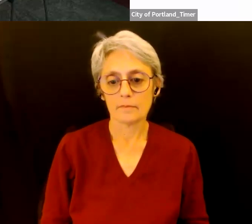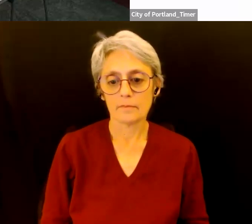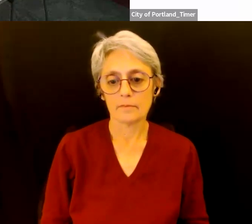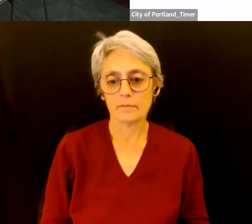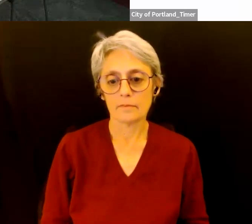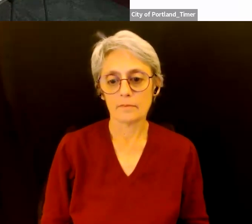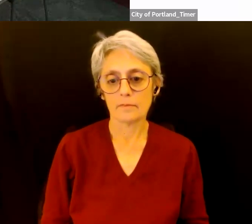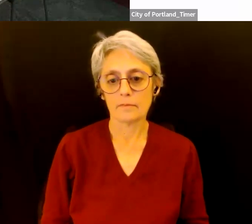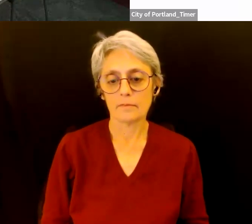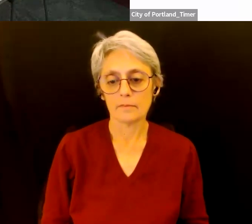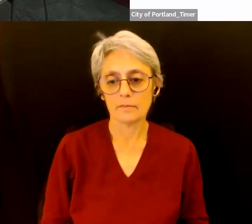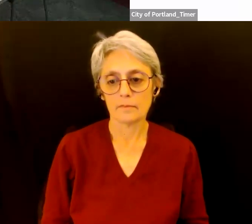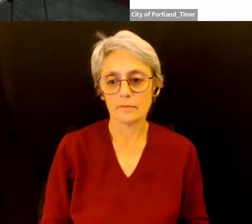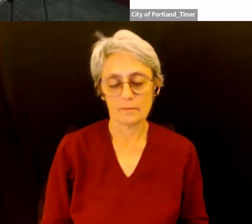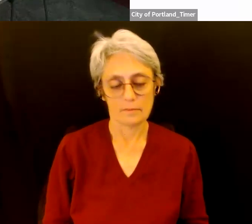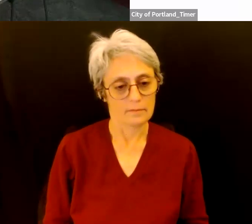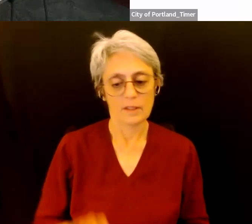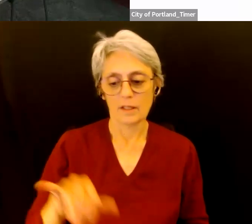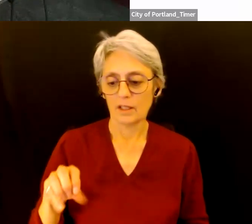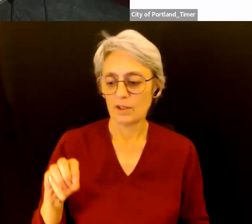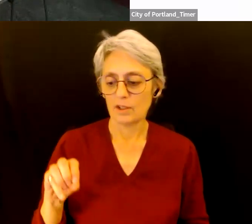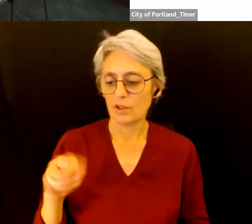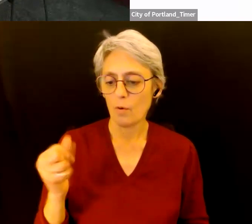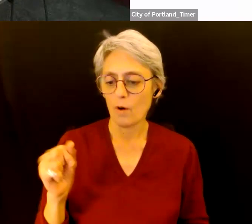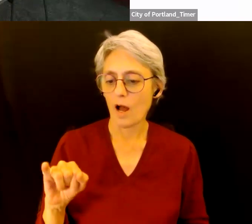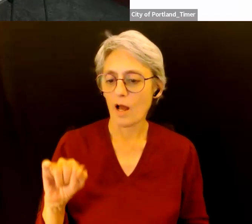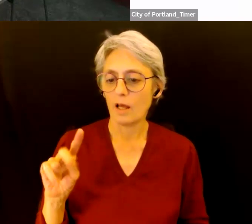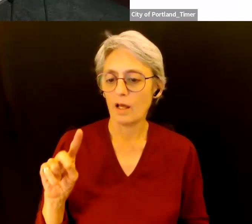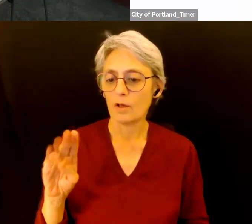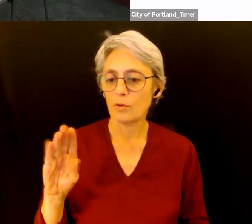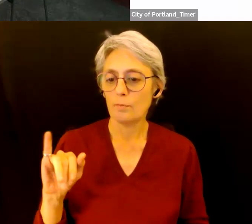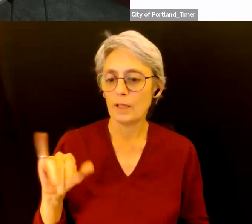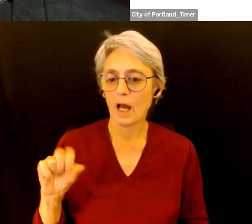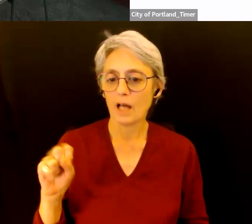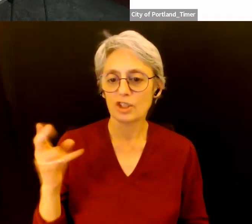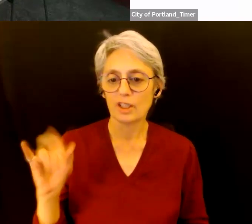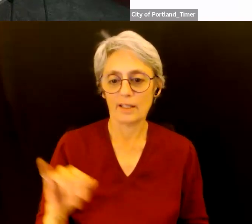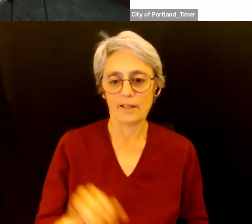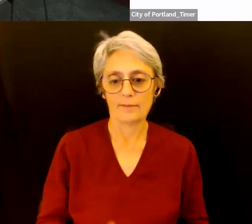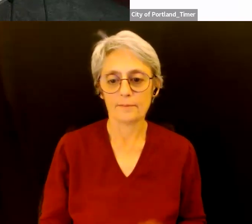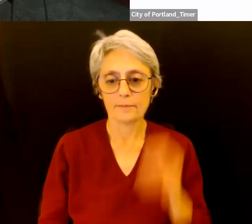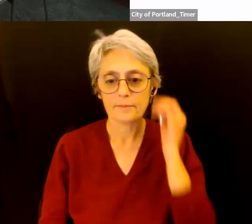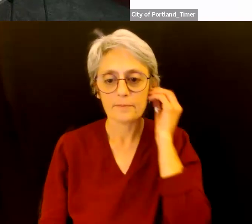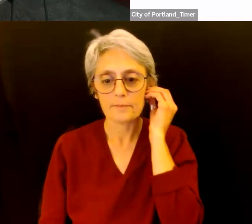Chohai Komayashi.